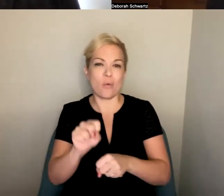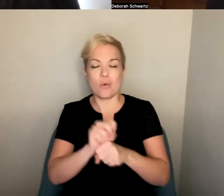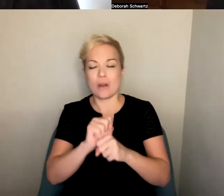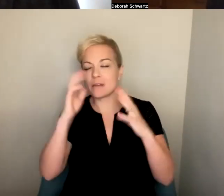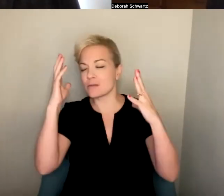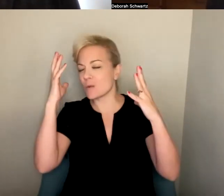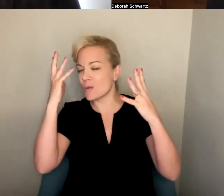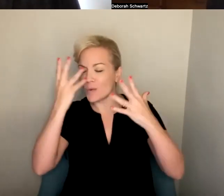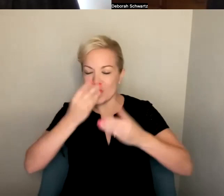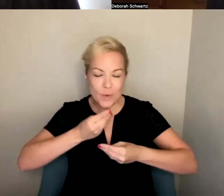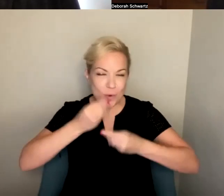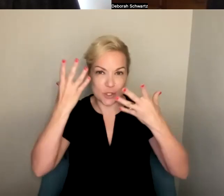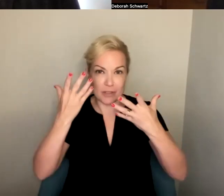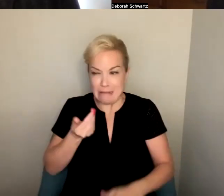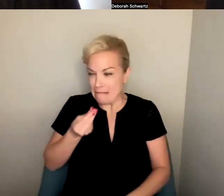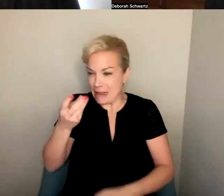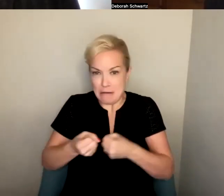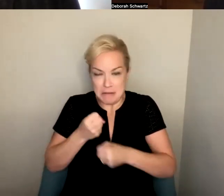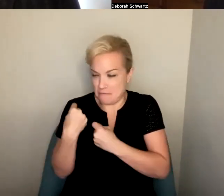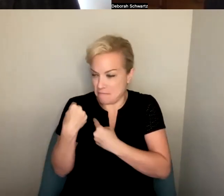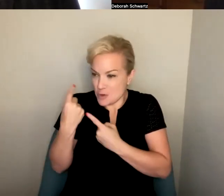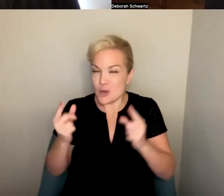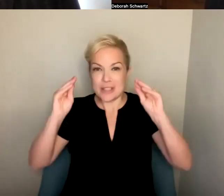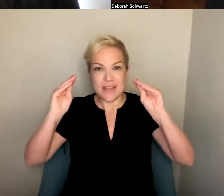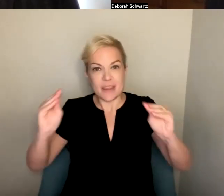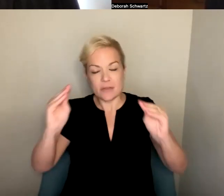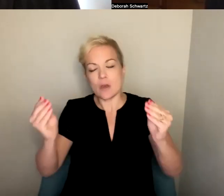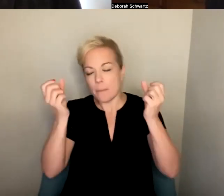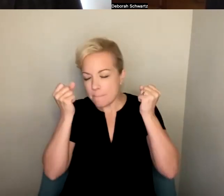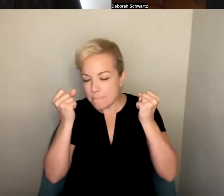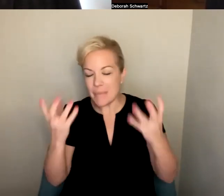handful of years they've educated a great number of community members on how to do this because we,